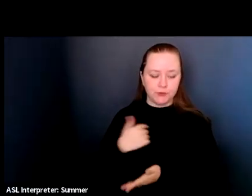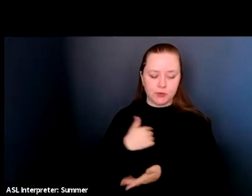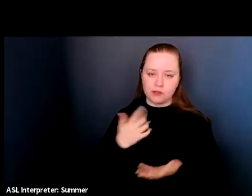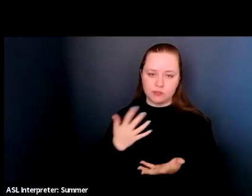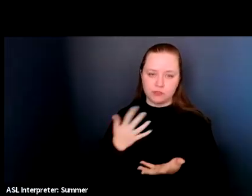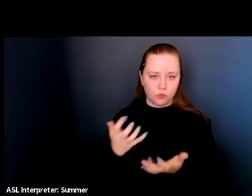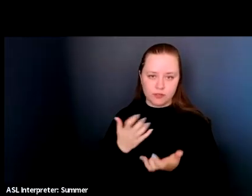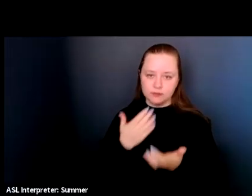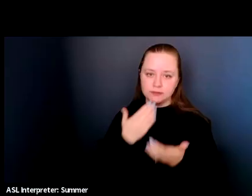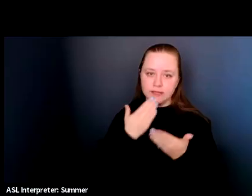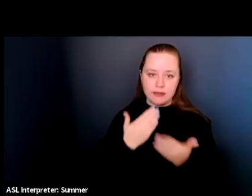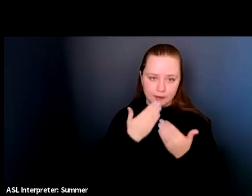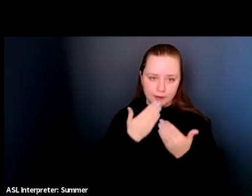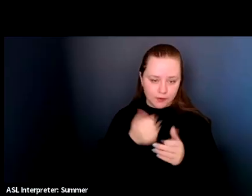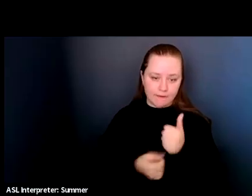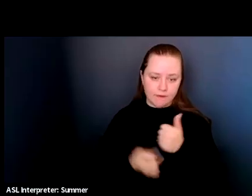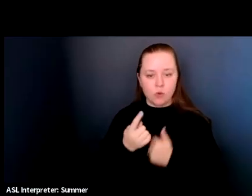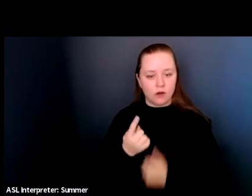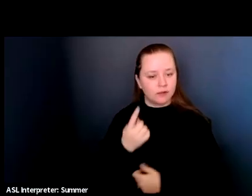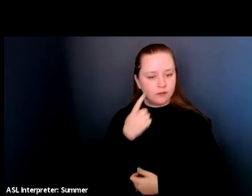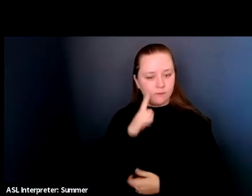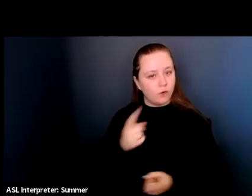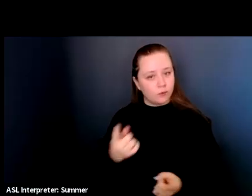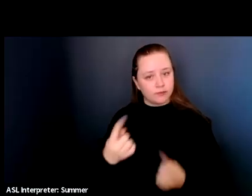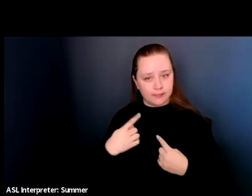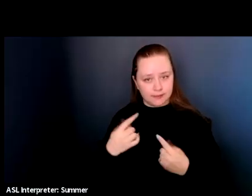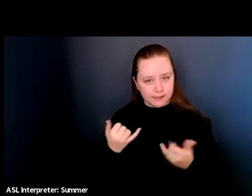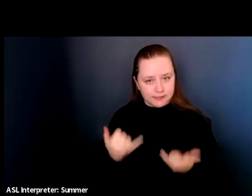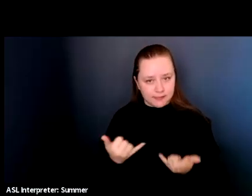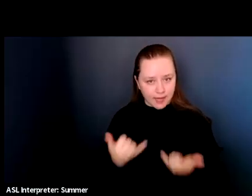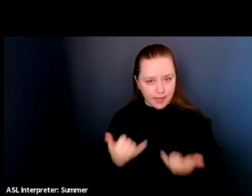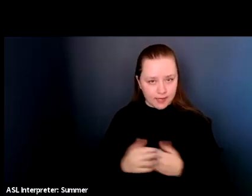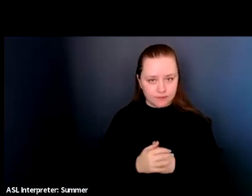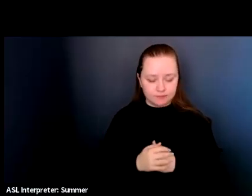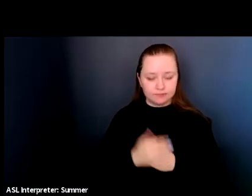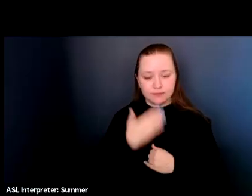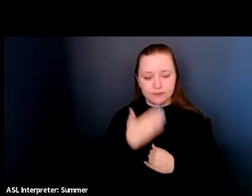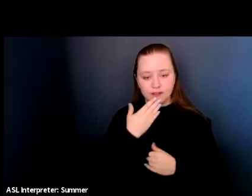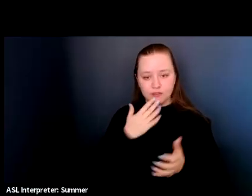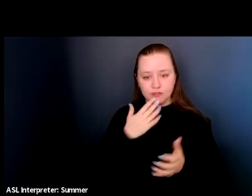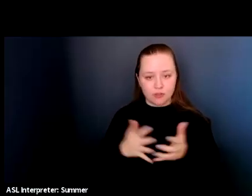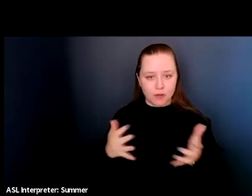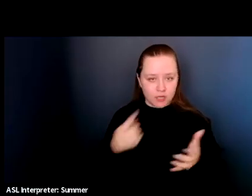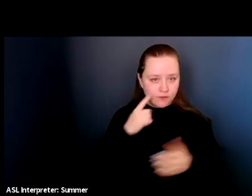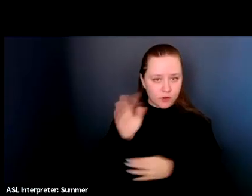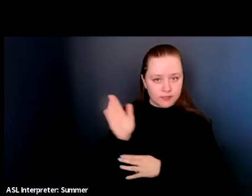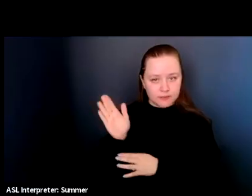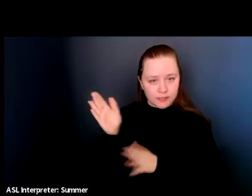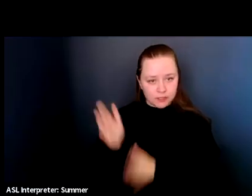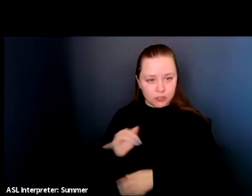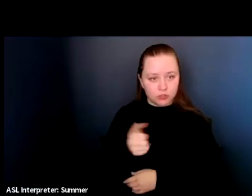say thank you everyone for attending today. Thank you so much to our speakers, John and Kieran,